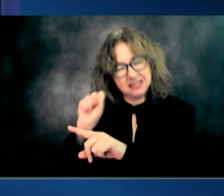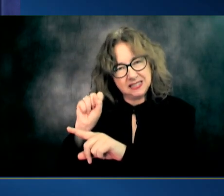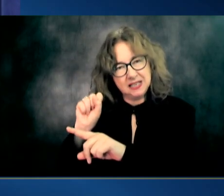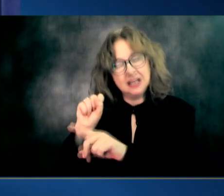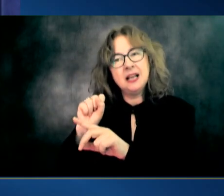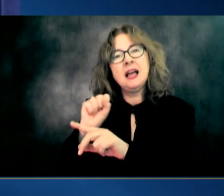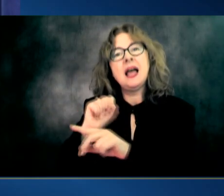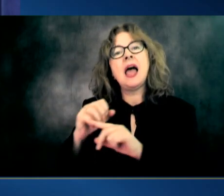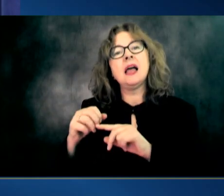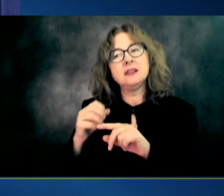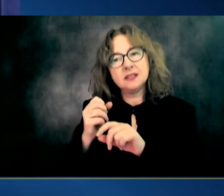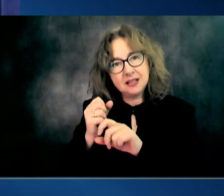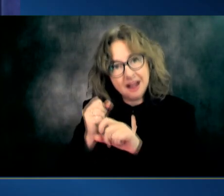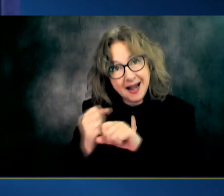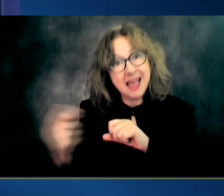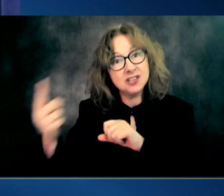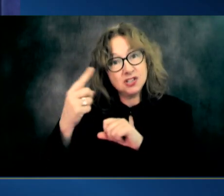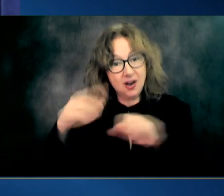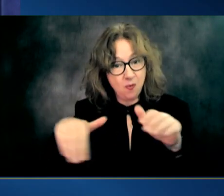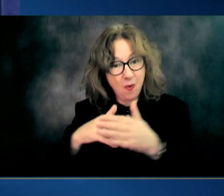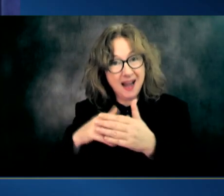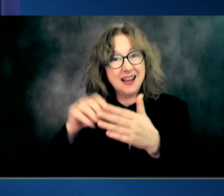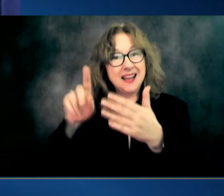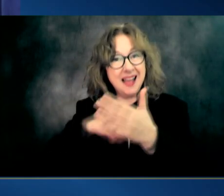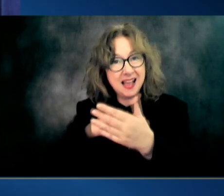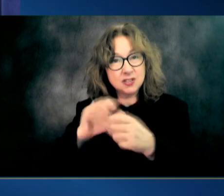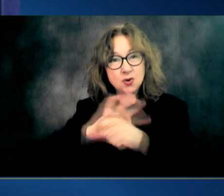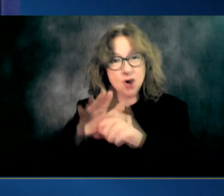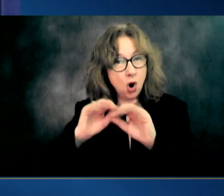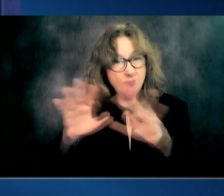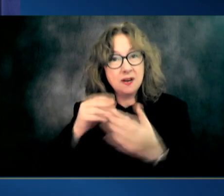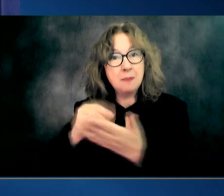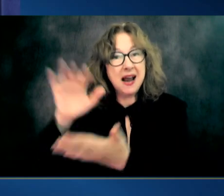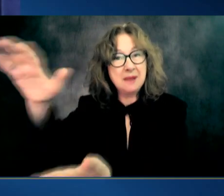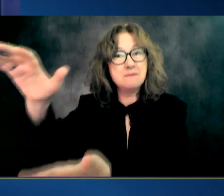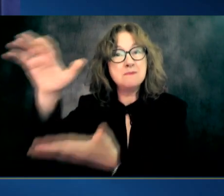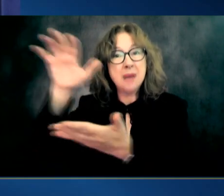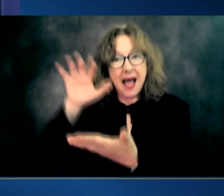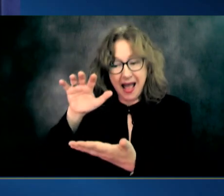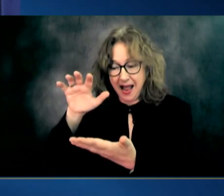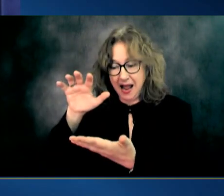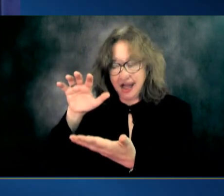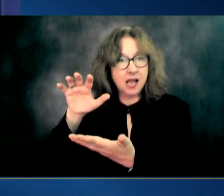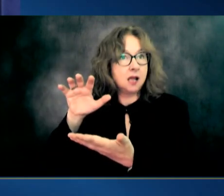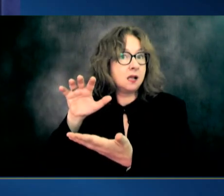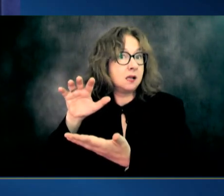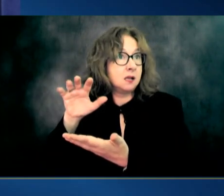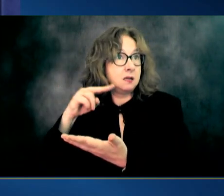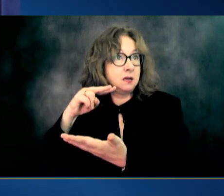money back. And therefore, we went down this route. And we just had that -- basically,